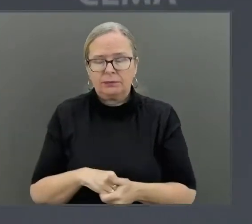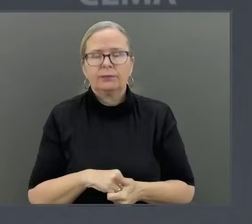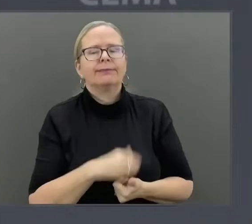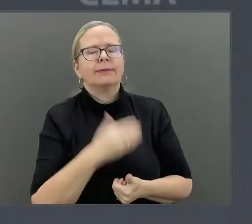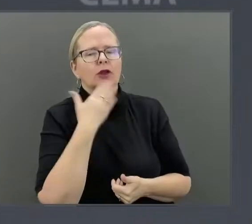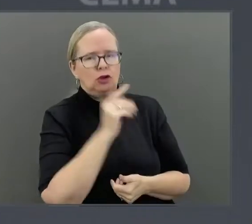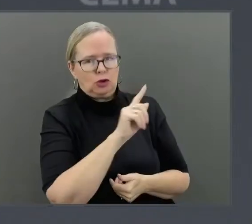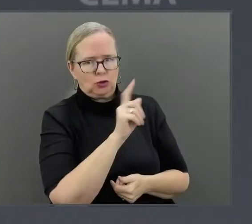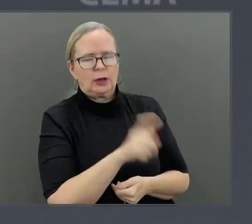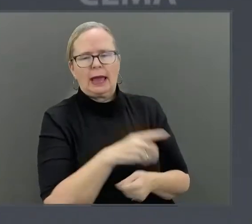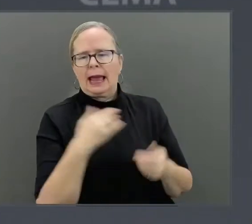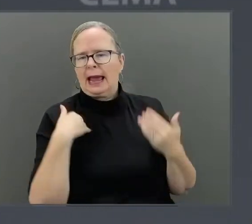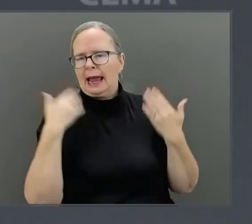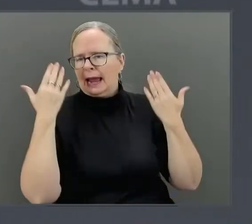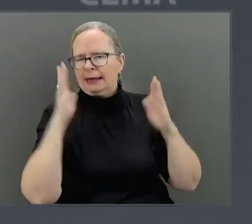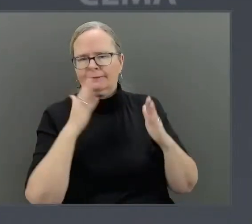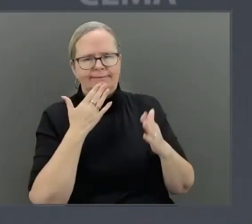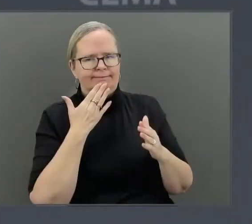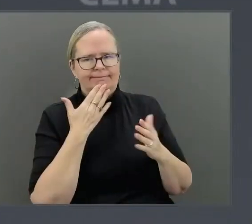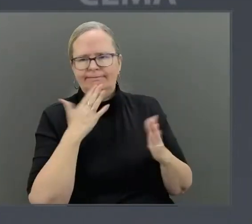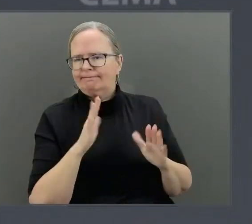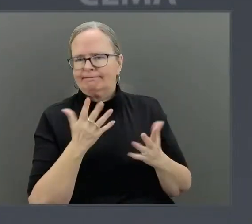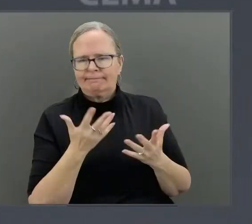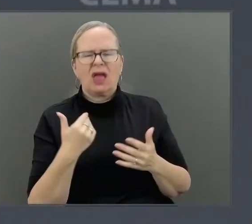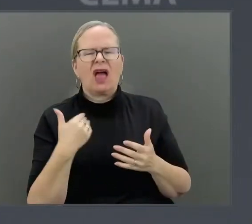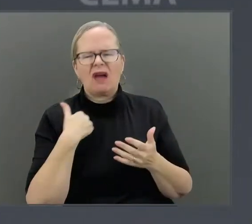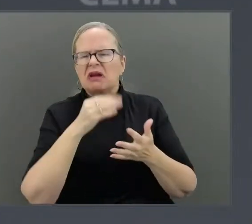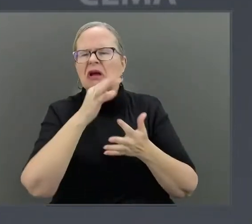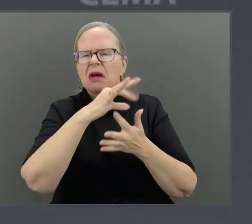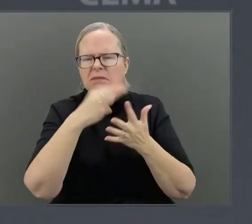the options of what that looks like and we're finding out exactly how much the construction